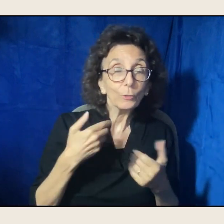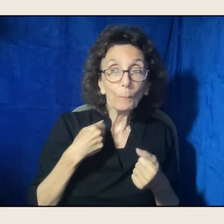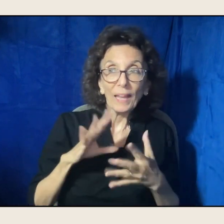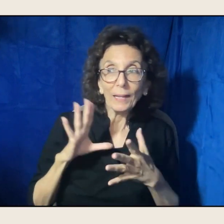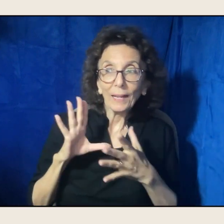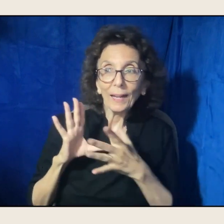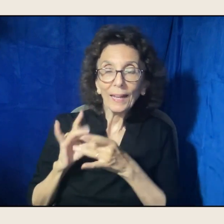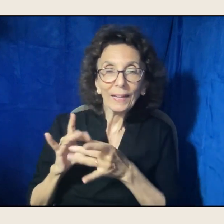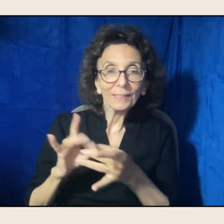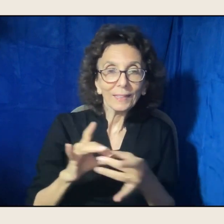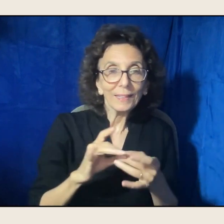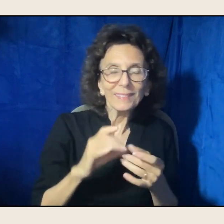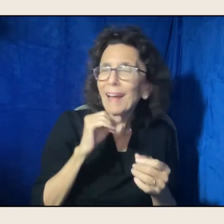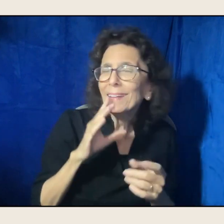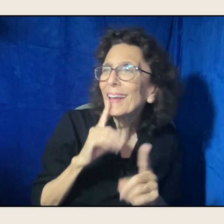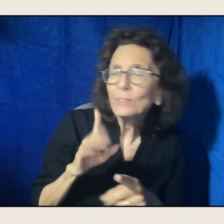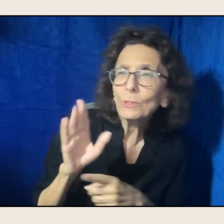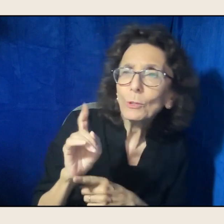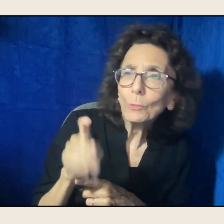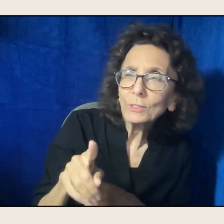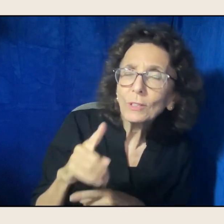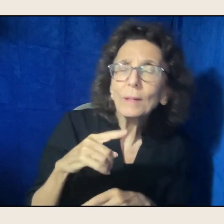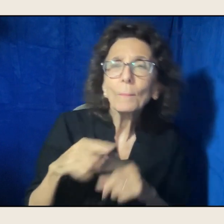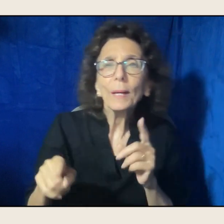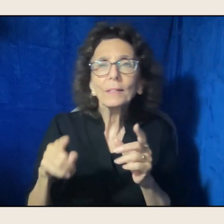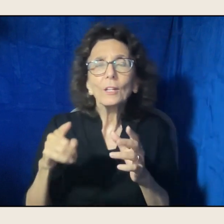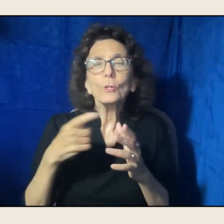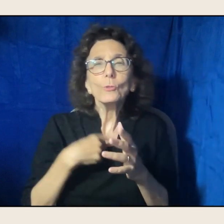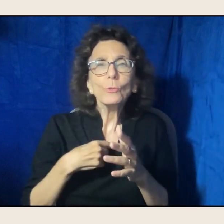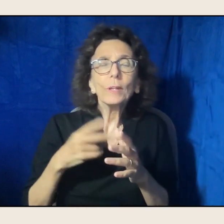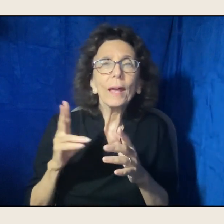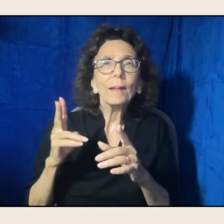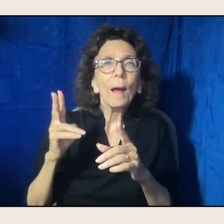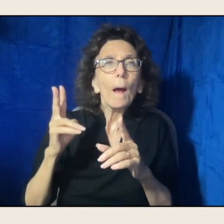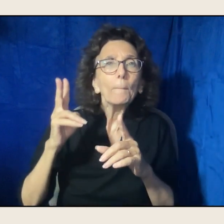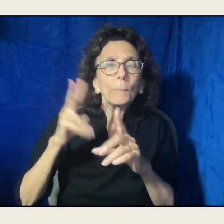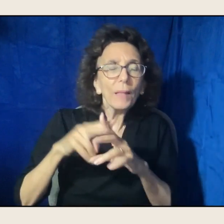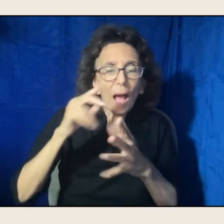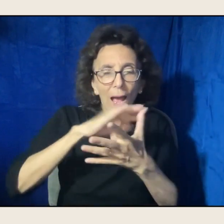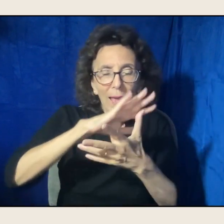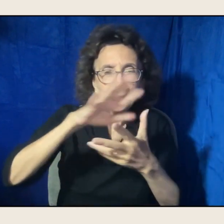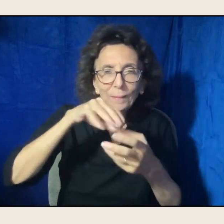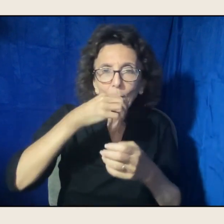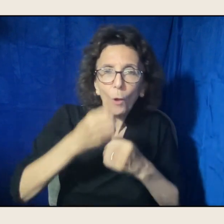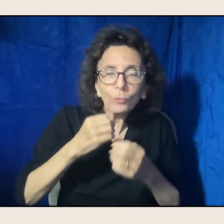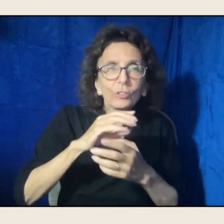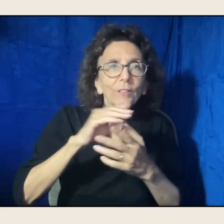but I'm saying you can apply all those things and they can be, maybe you're not applying the solution individually.